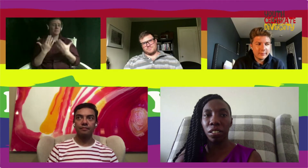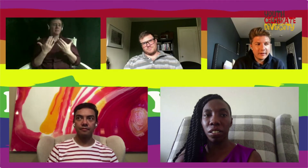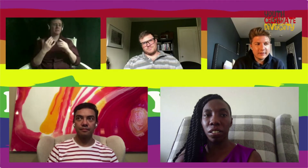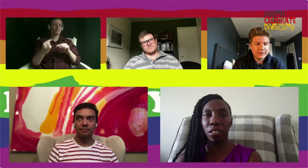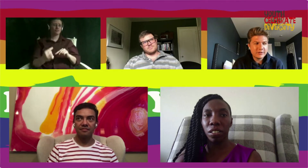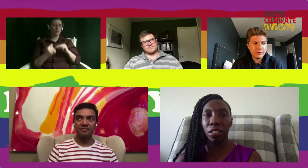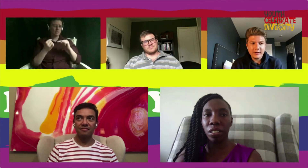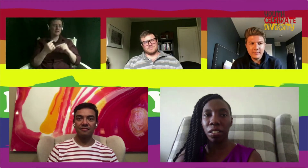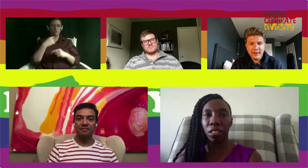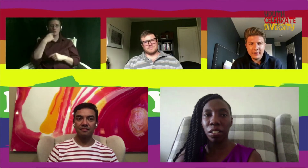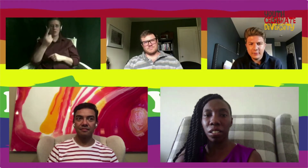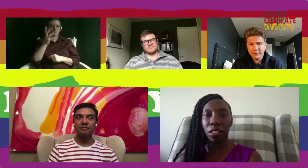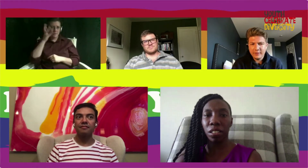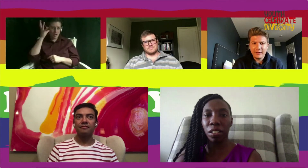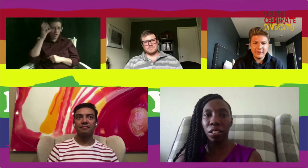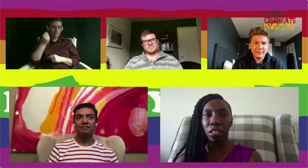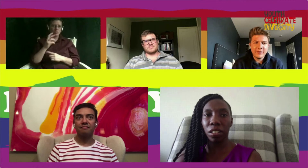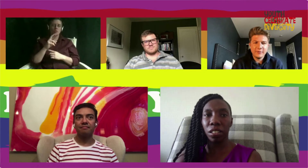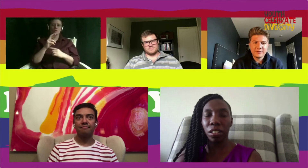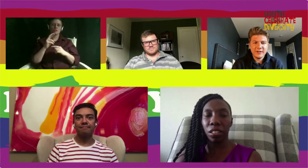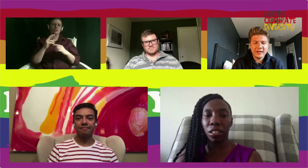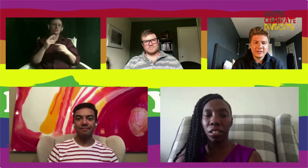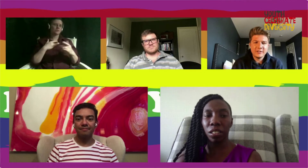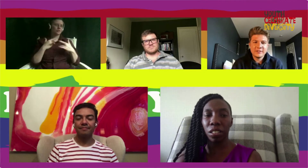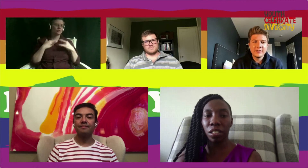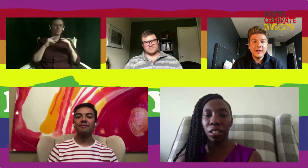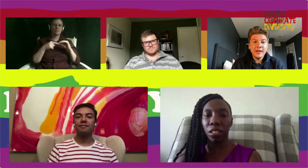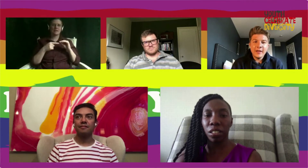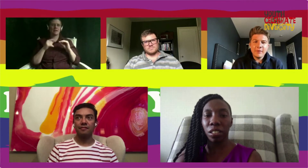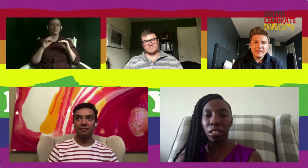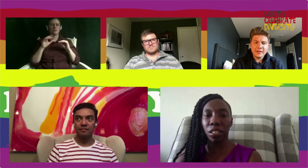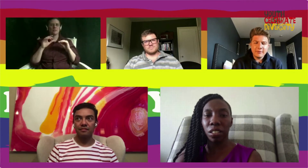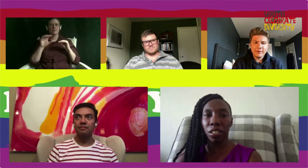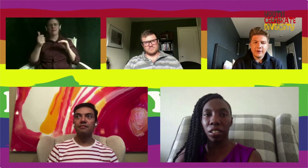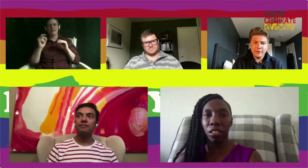parents or just worried about it worried about other people's reactions and based off of your